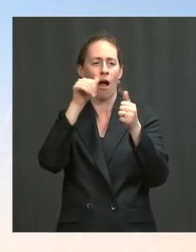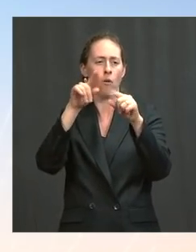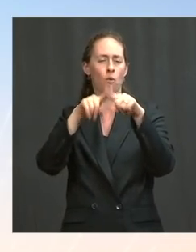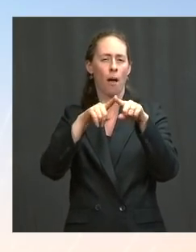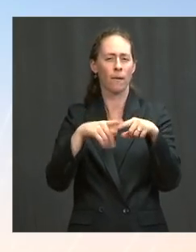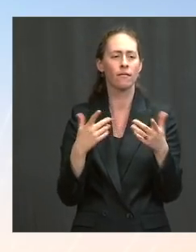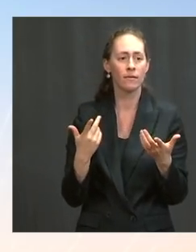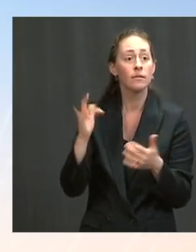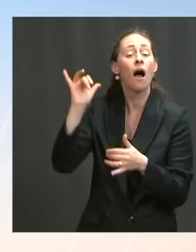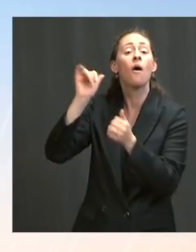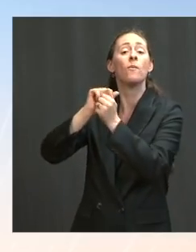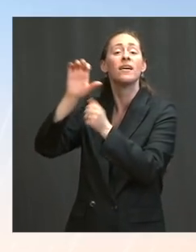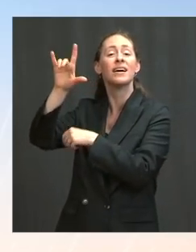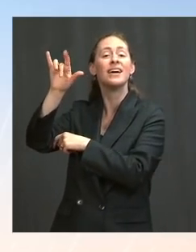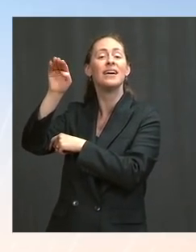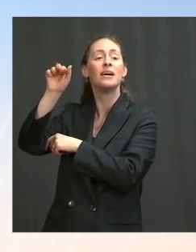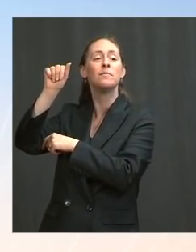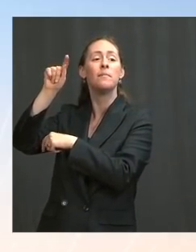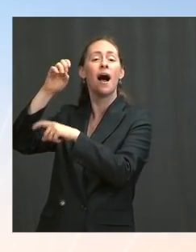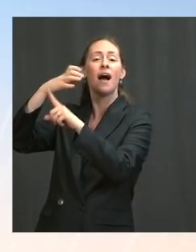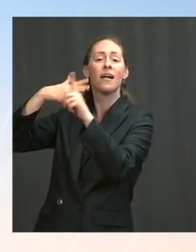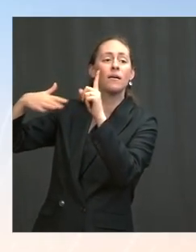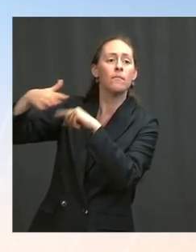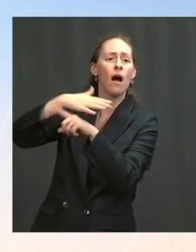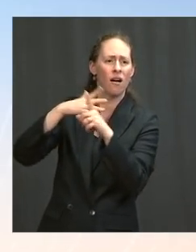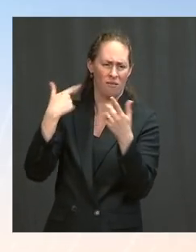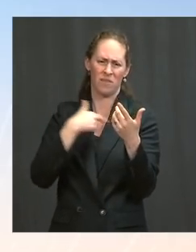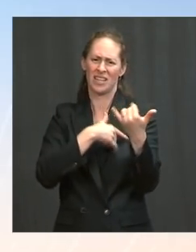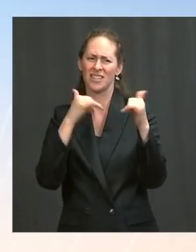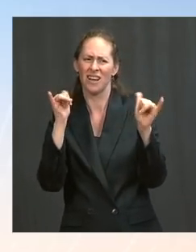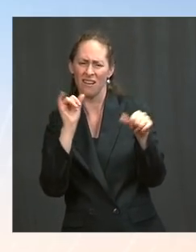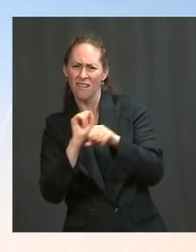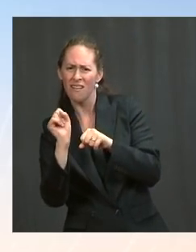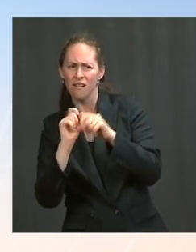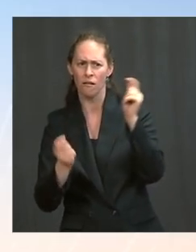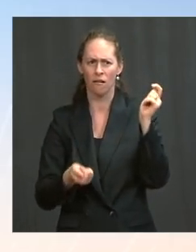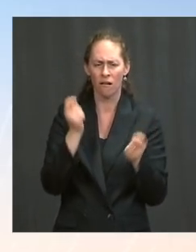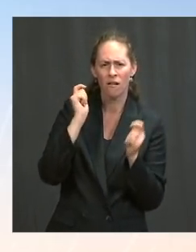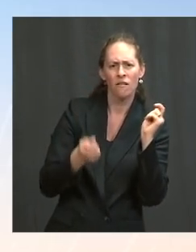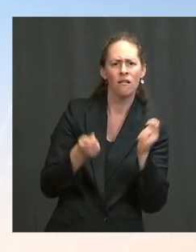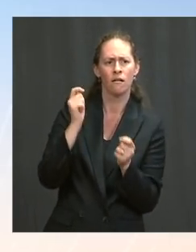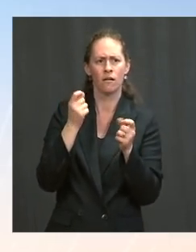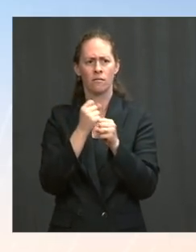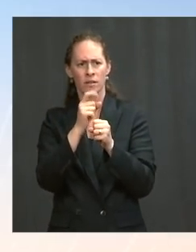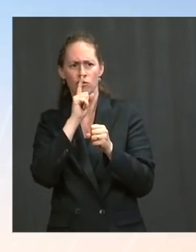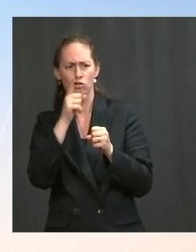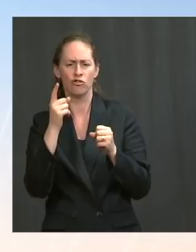we still are going to continue to do more work -- making sure people across the country and people who care deeply about addressing our climate crisis